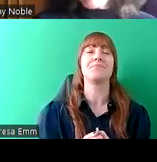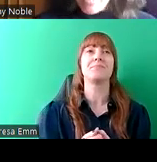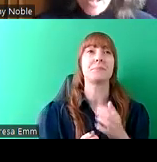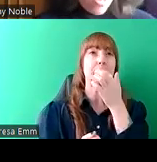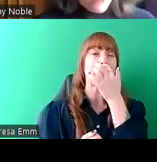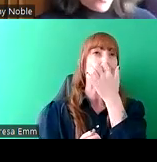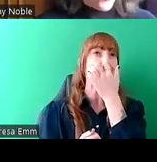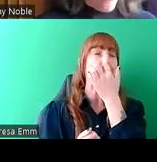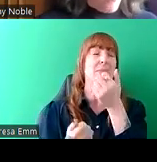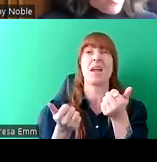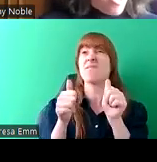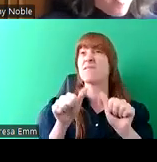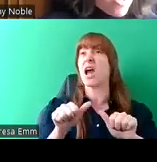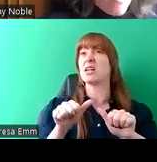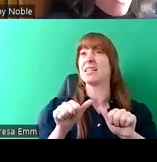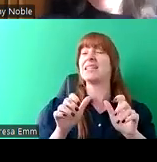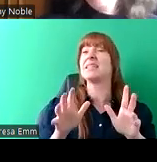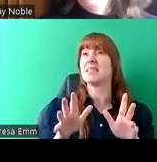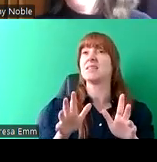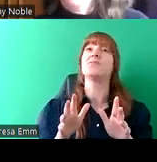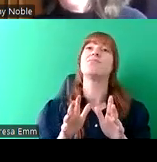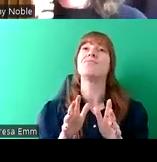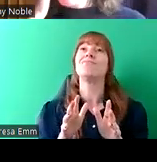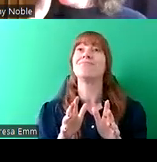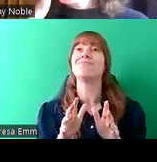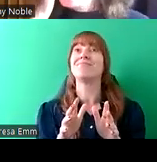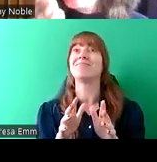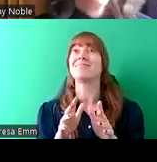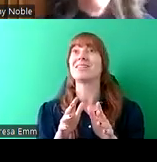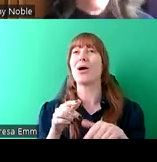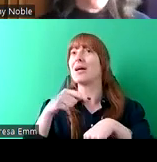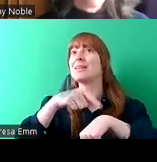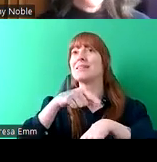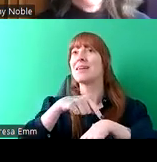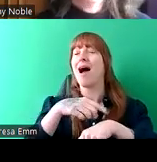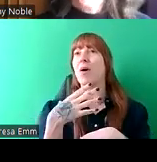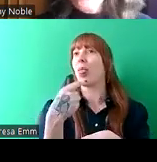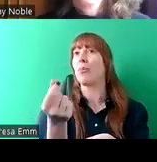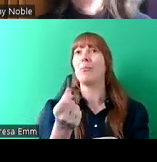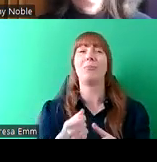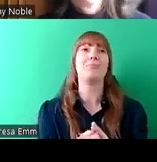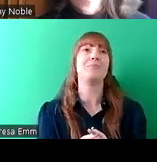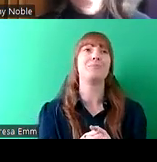Finally to finish up... Totally over time here, I'm sorry. Just to say, you can explore